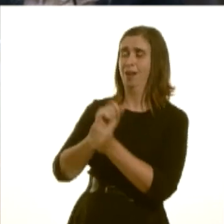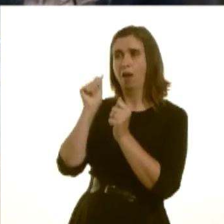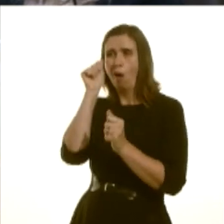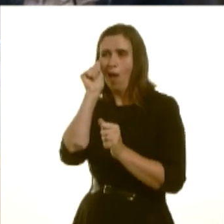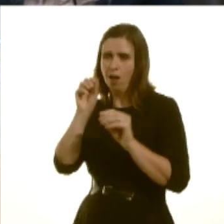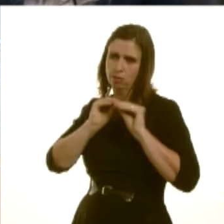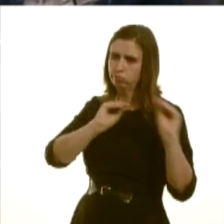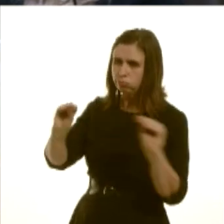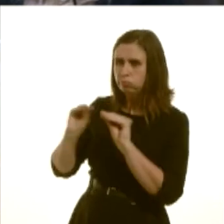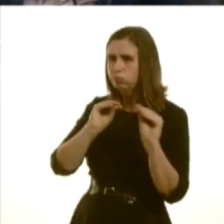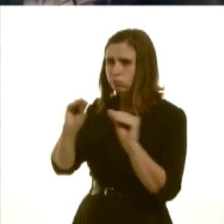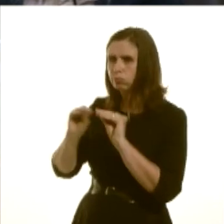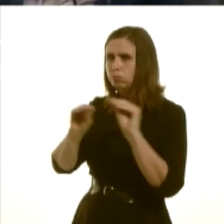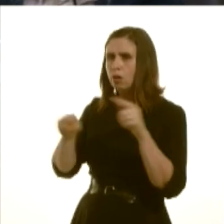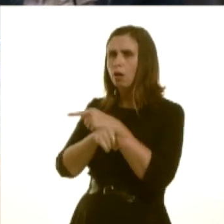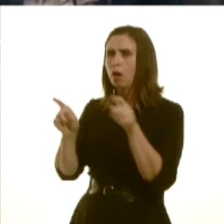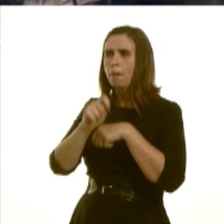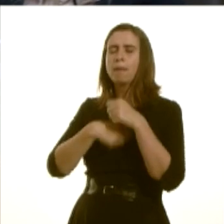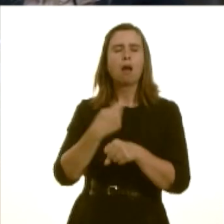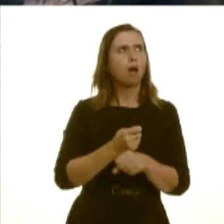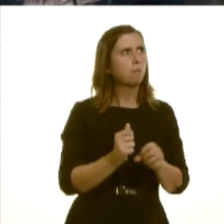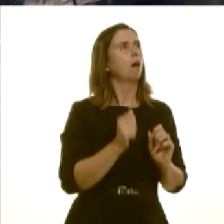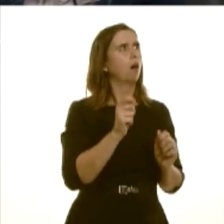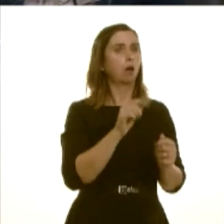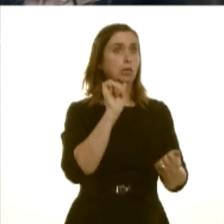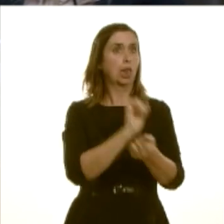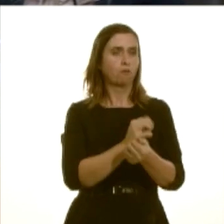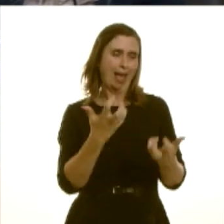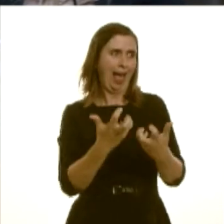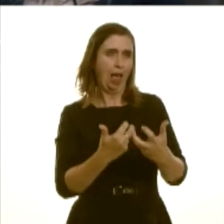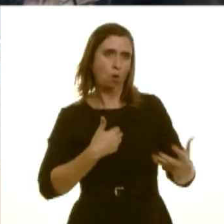and practitioners the skills and confidence to tackle slavery, and there will be an anti-slavery